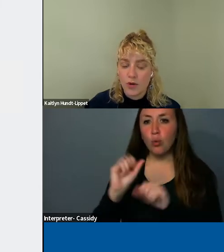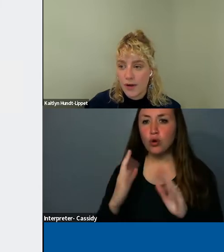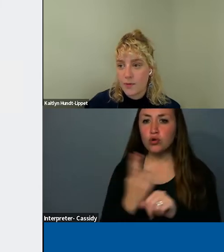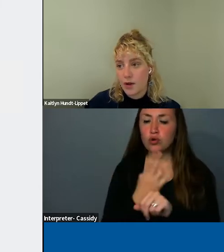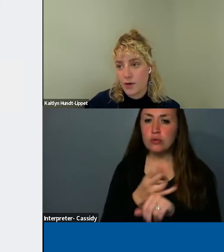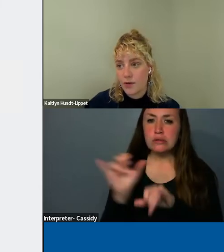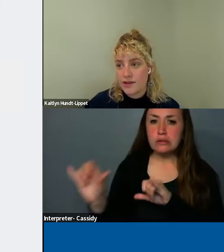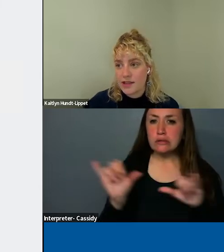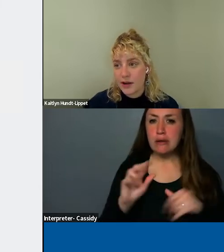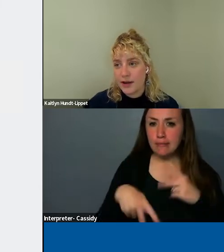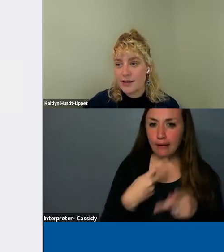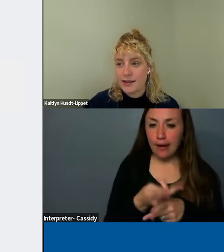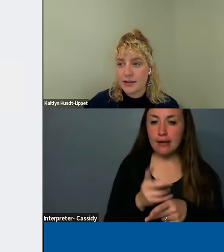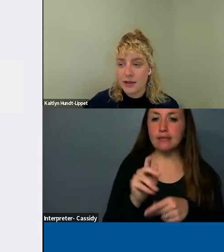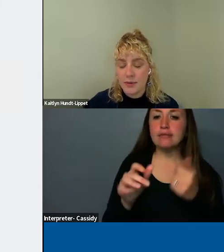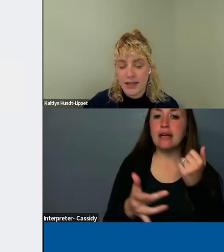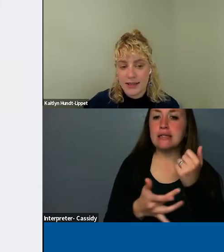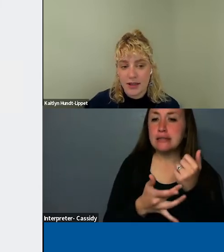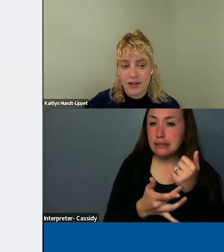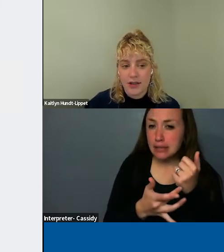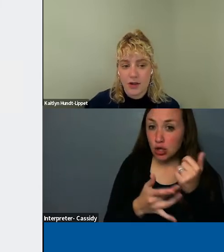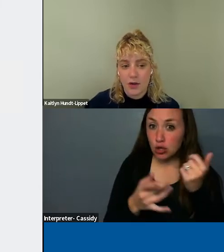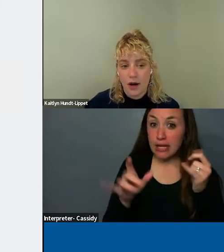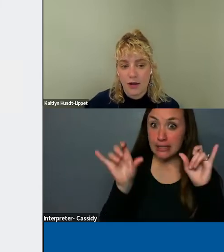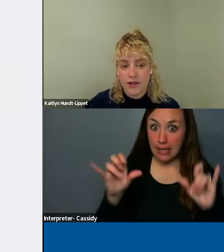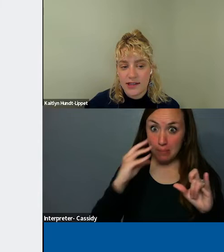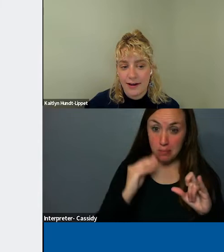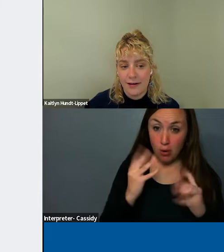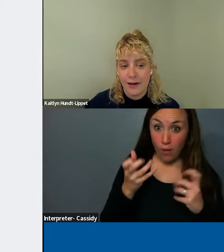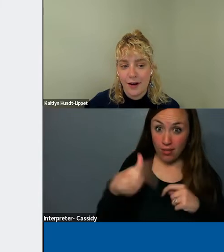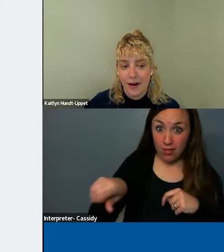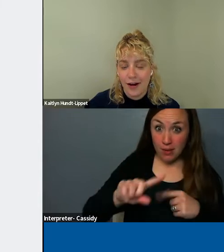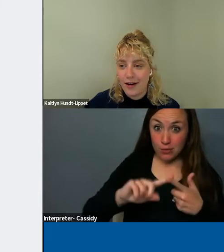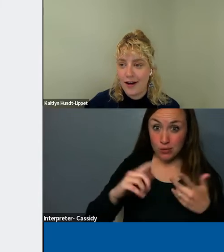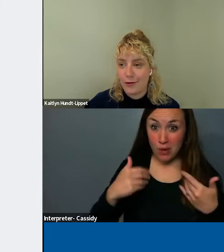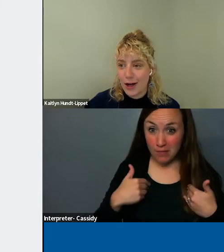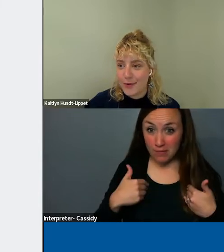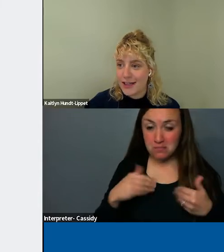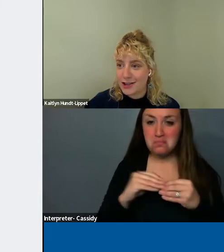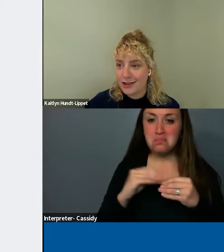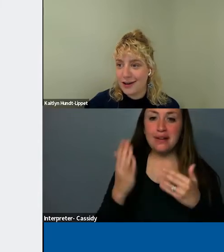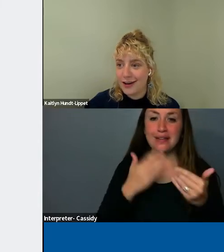would you want them to go through this experience? It's a little bit easier to understand a recommendation